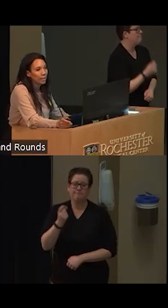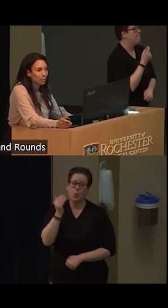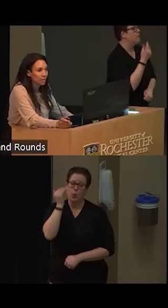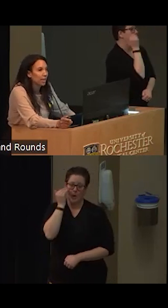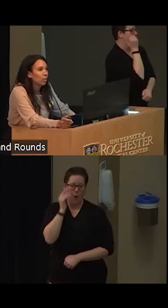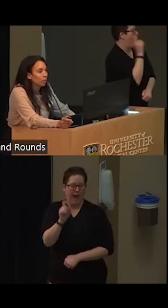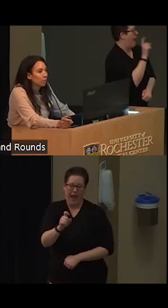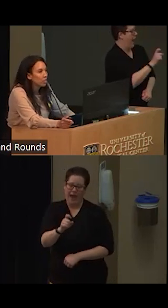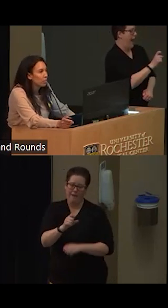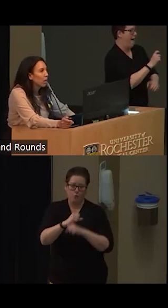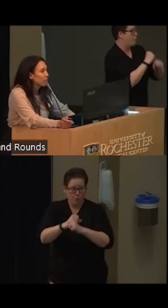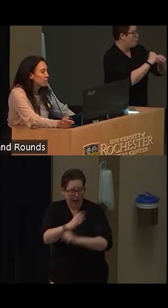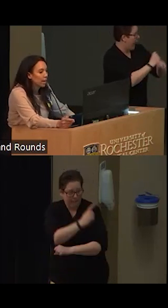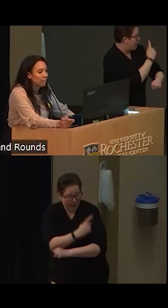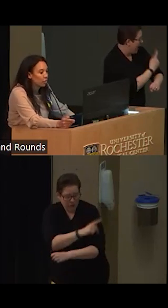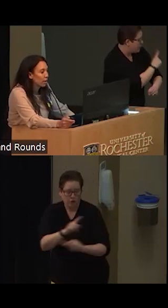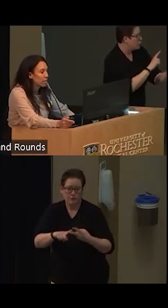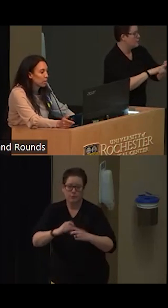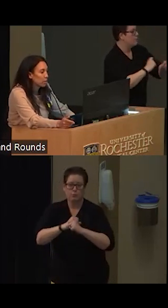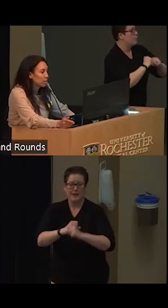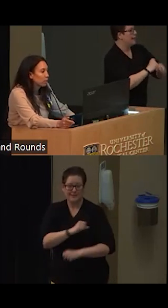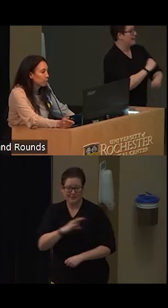really need to protect not only our patients but all of our staff and drive these numbers down